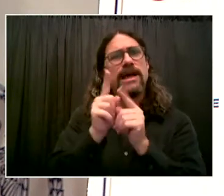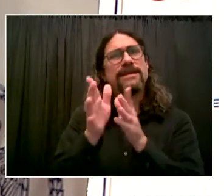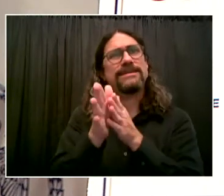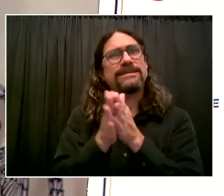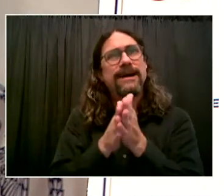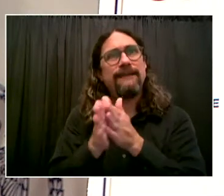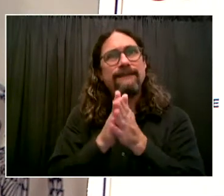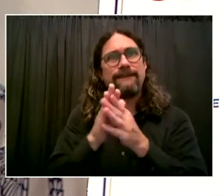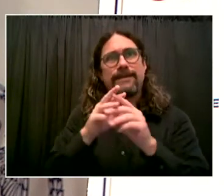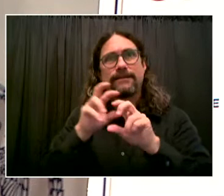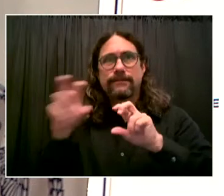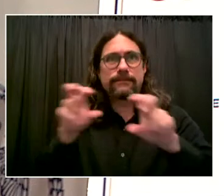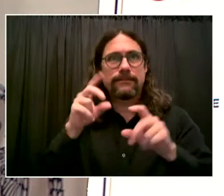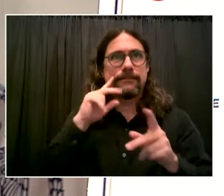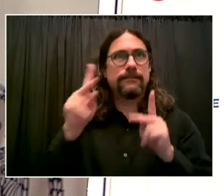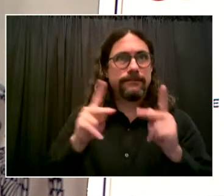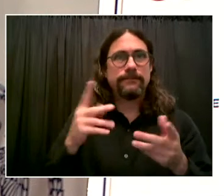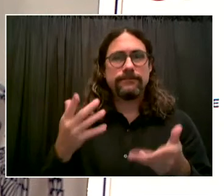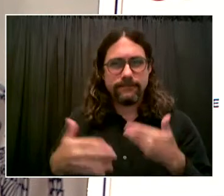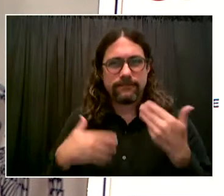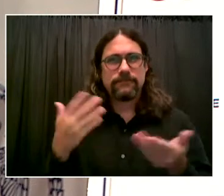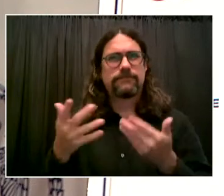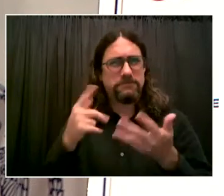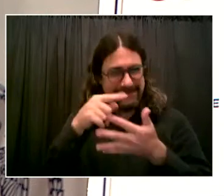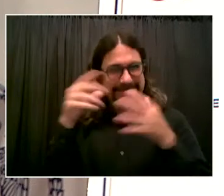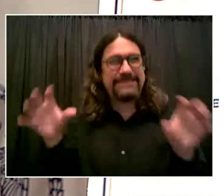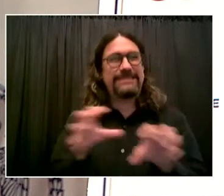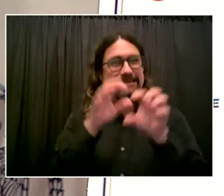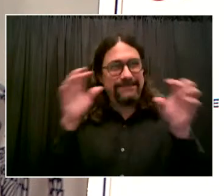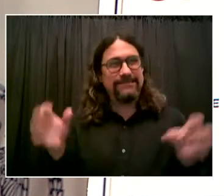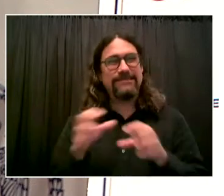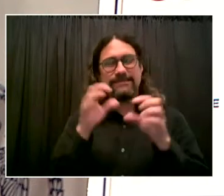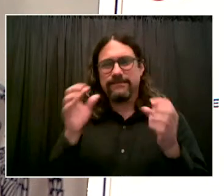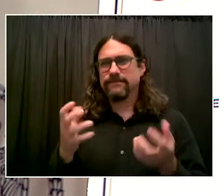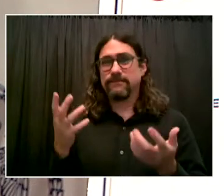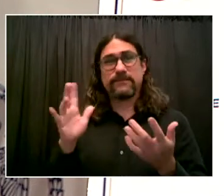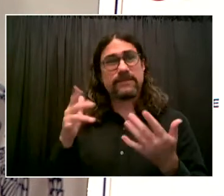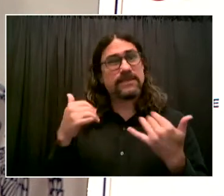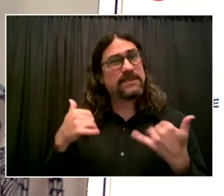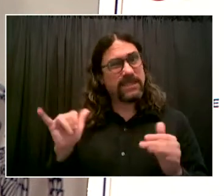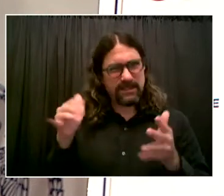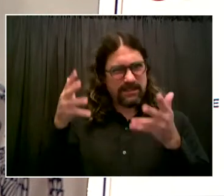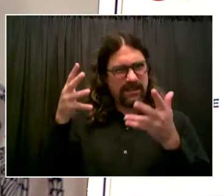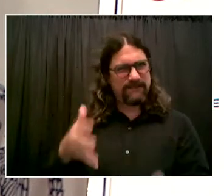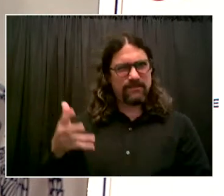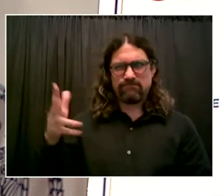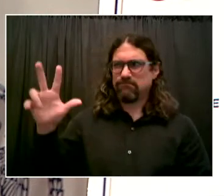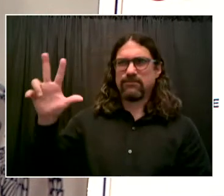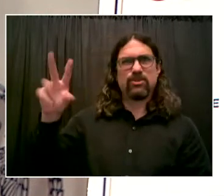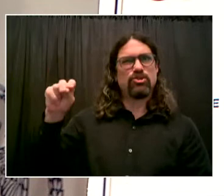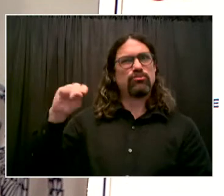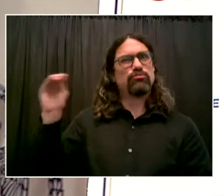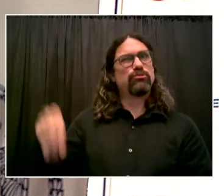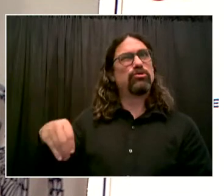OF PERSUSIAO N YET WE SAW 30% OF ADULTS UNVACCINATED READY. WHERE DO WE STOP WITH THE